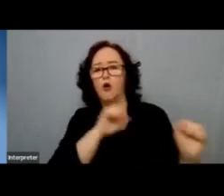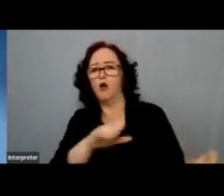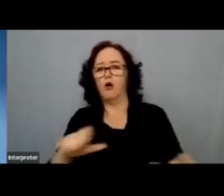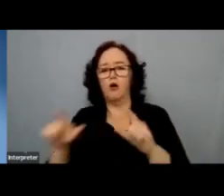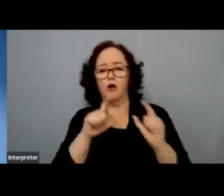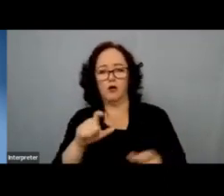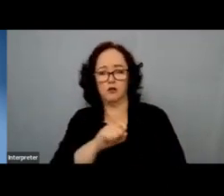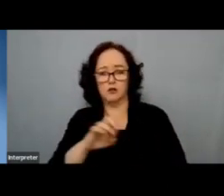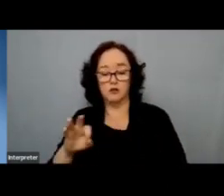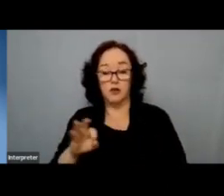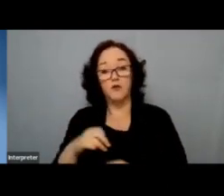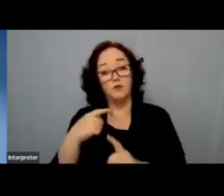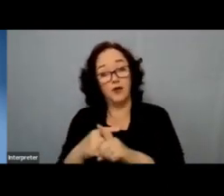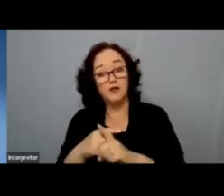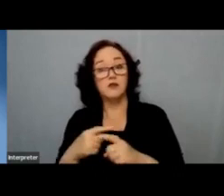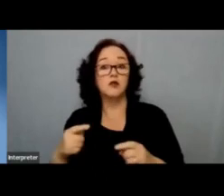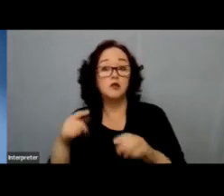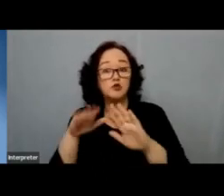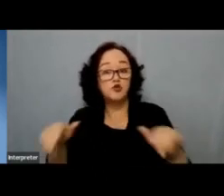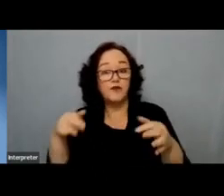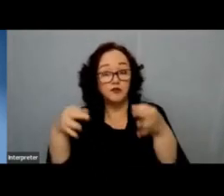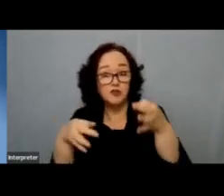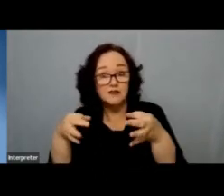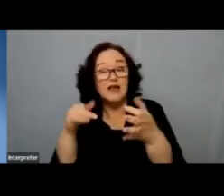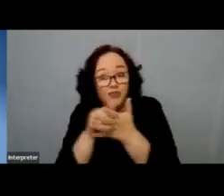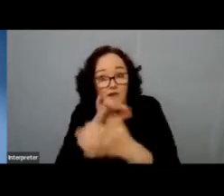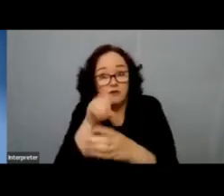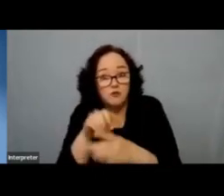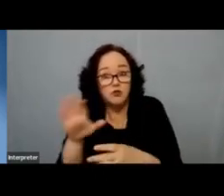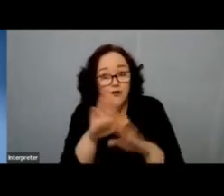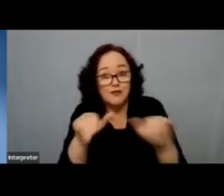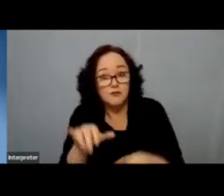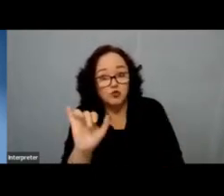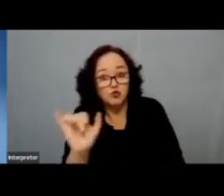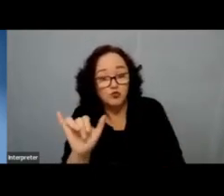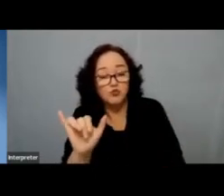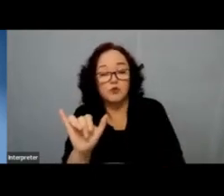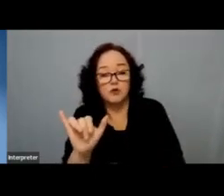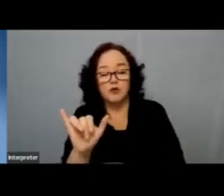juvenile justice is a part of your system, we suggest three levels of training one is just a